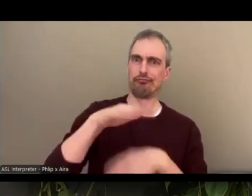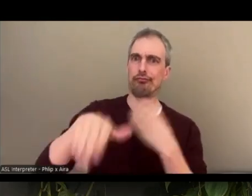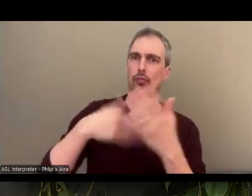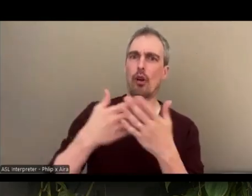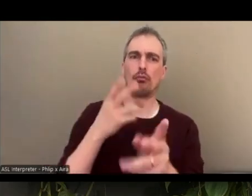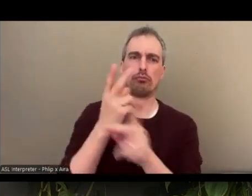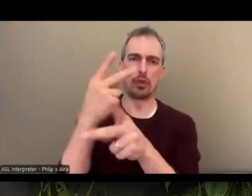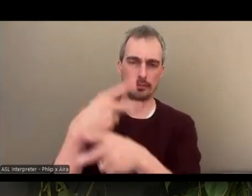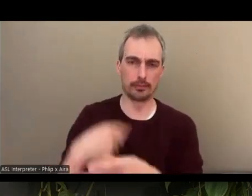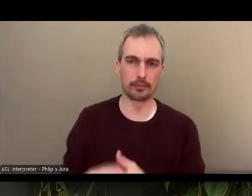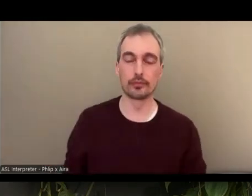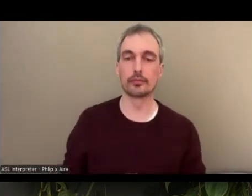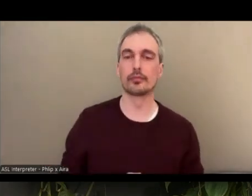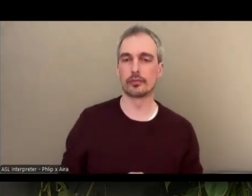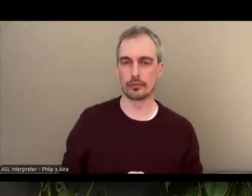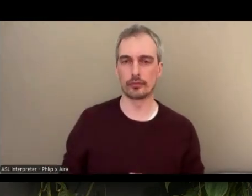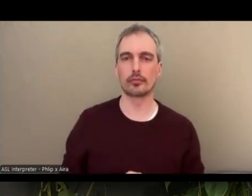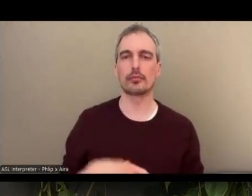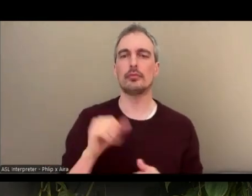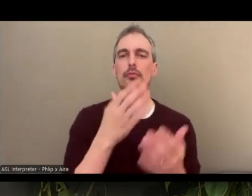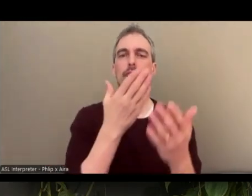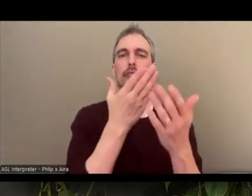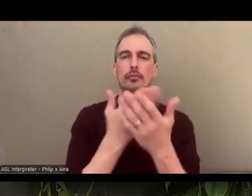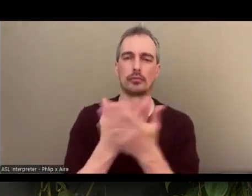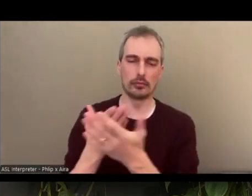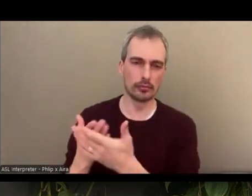So they can be used to enforce a consistent baseline of functionality.